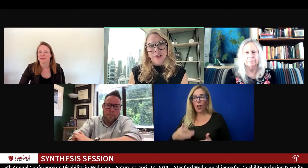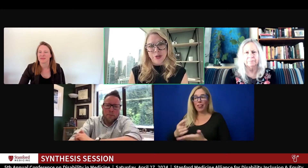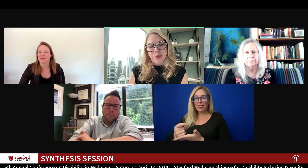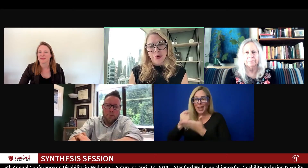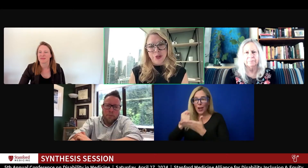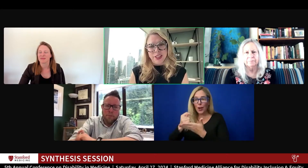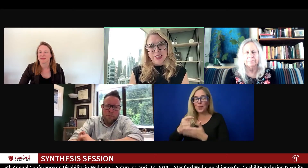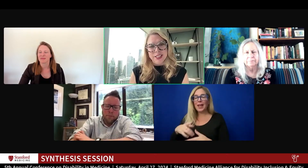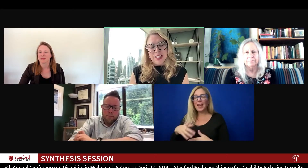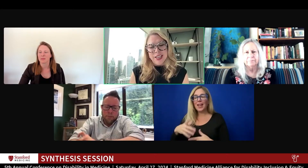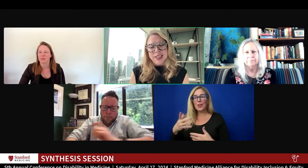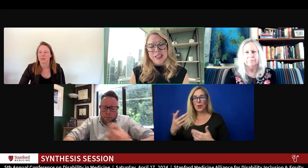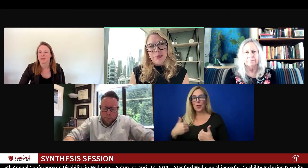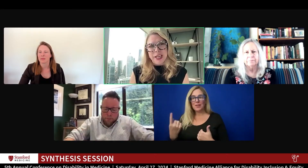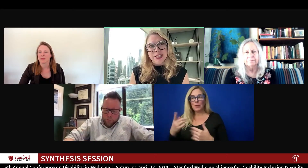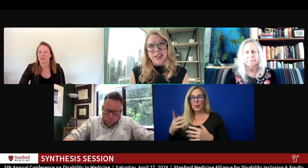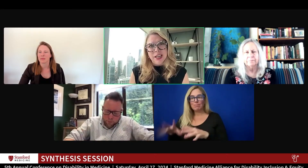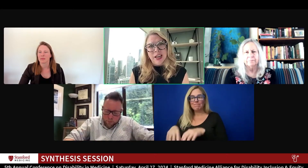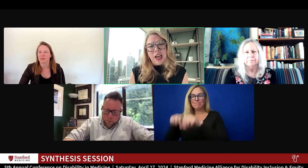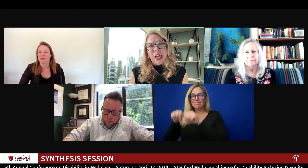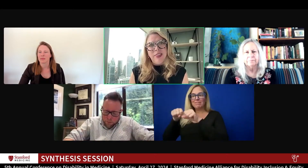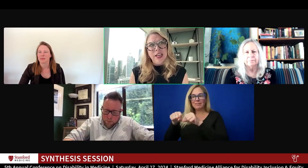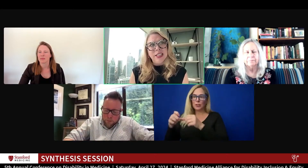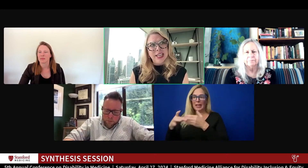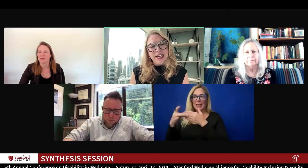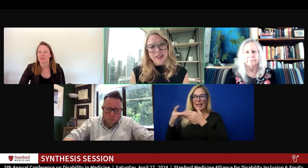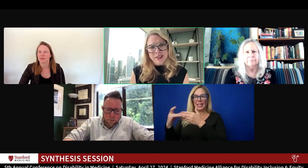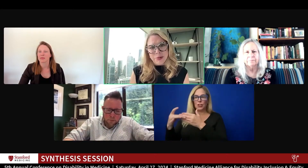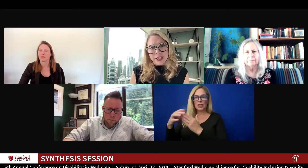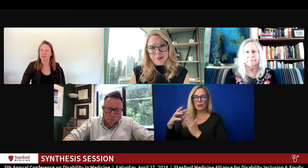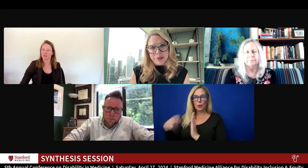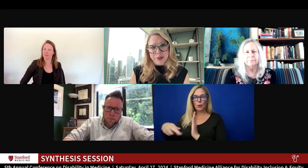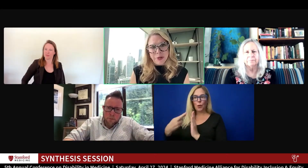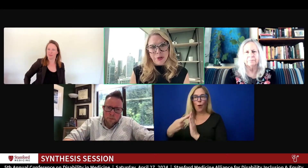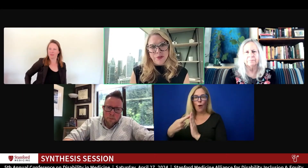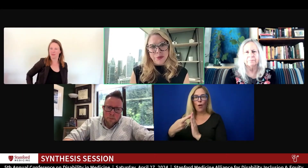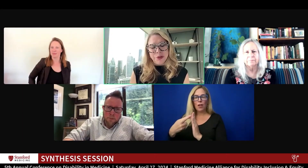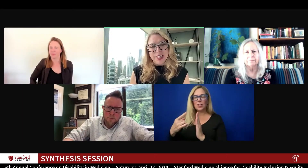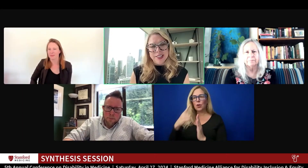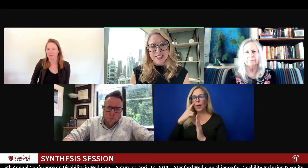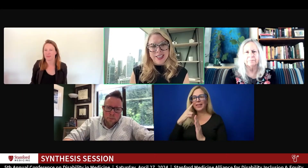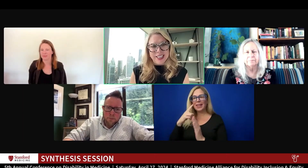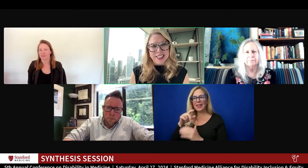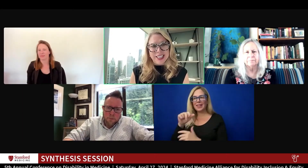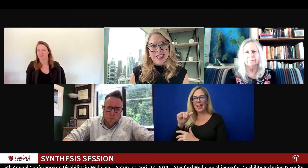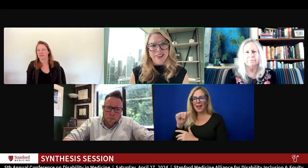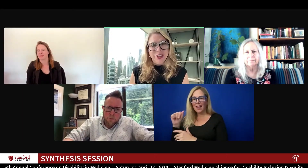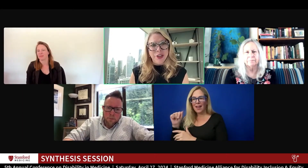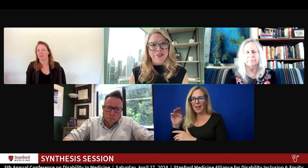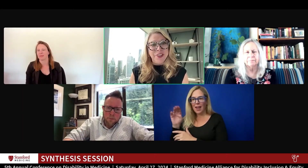leadership role in this space. I think taking the AAMC report from 2018. And even though it